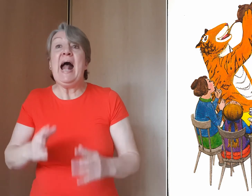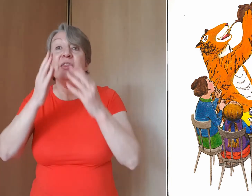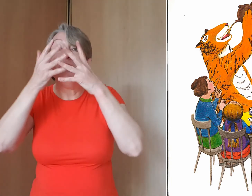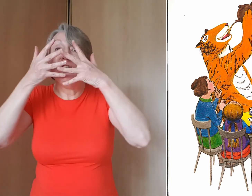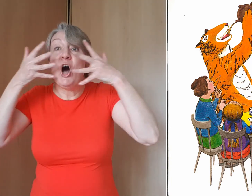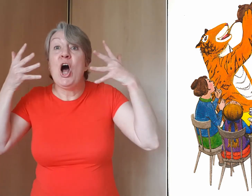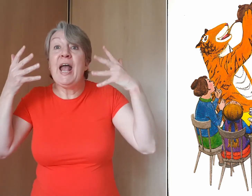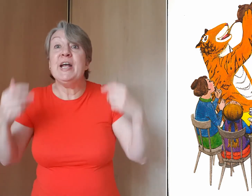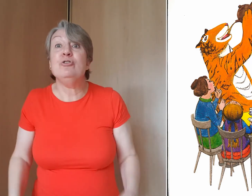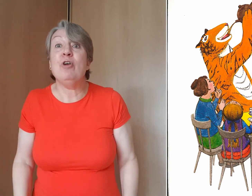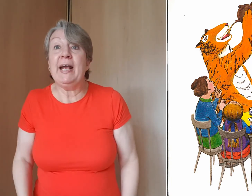and the tiger drank